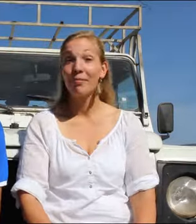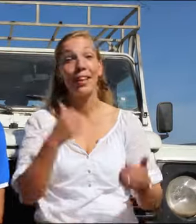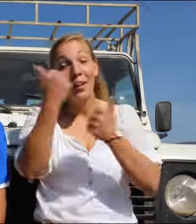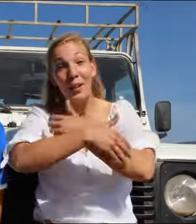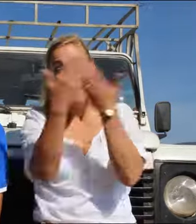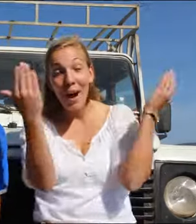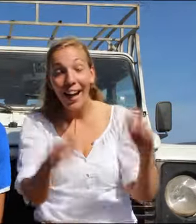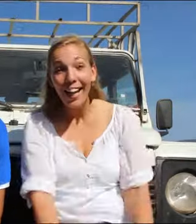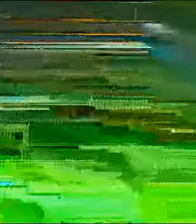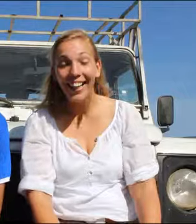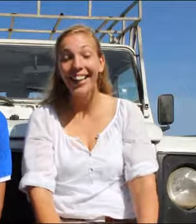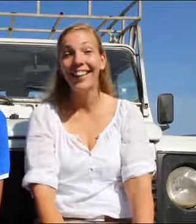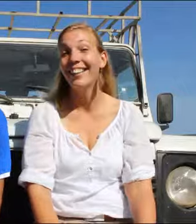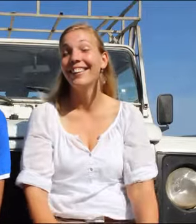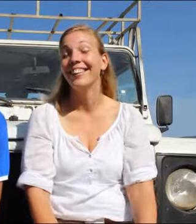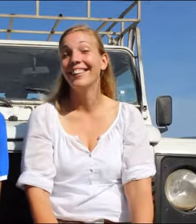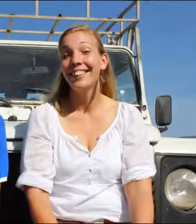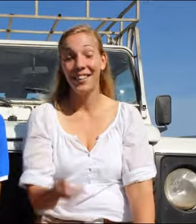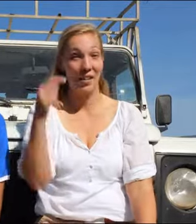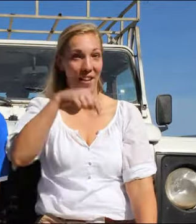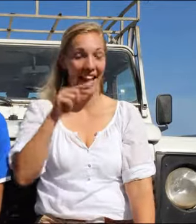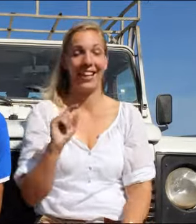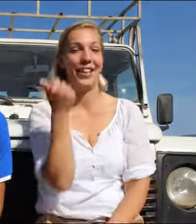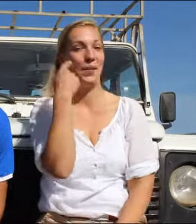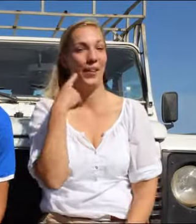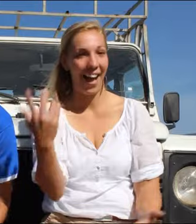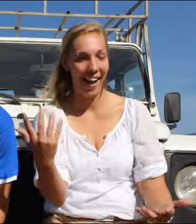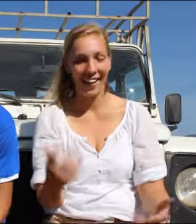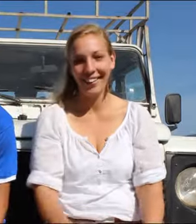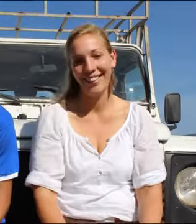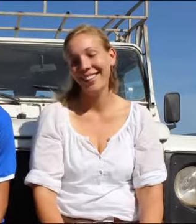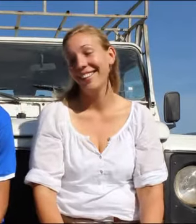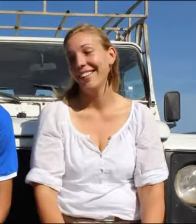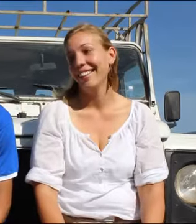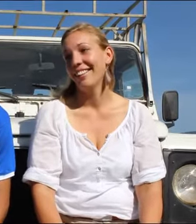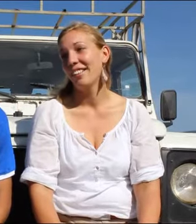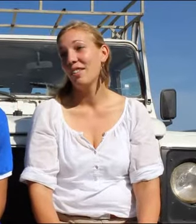Goodmorning! Today is another great day